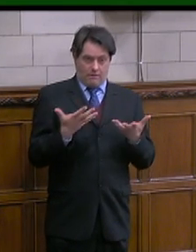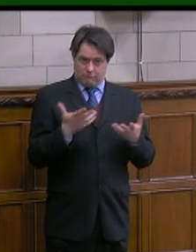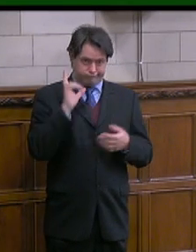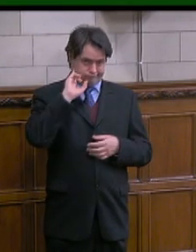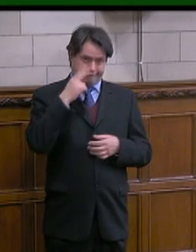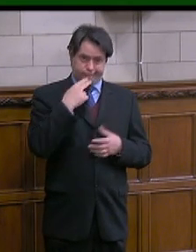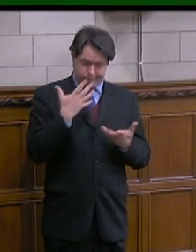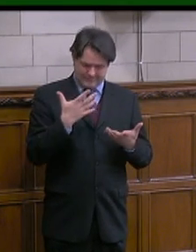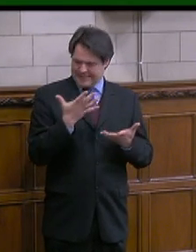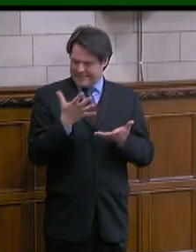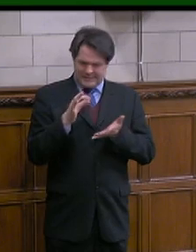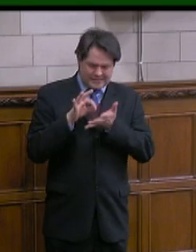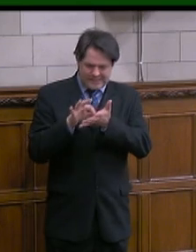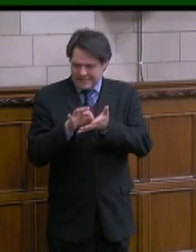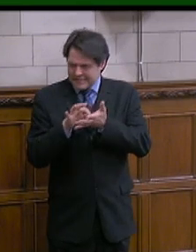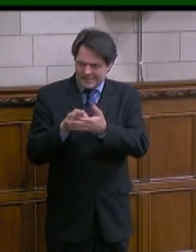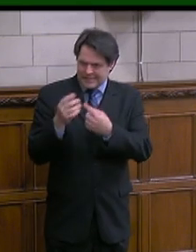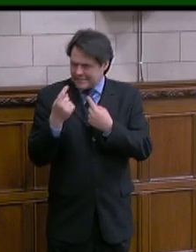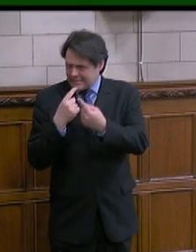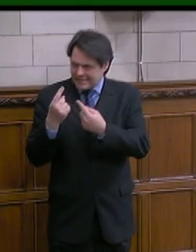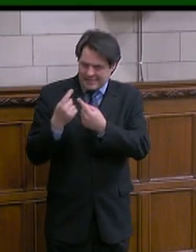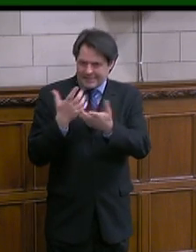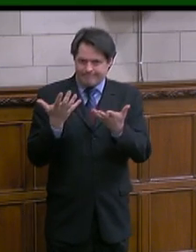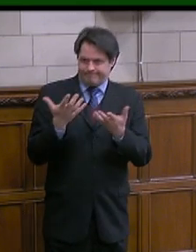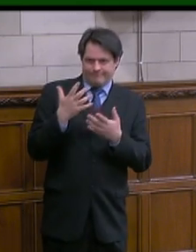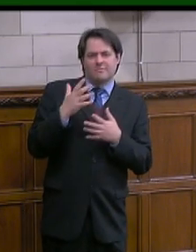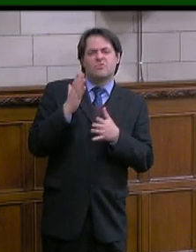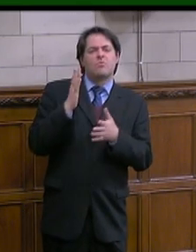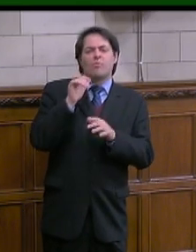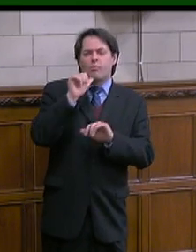We would write notes to one another, but I never got to know them that well.